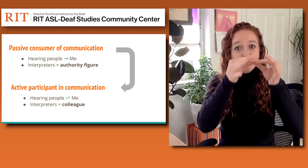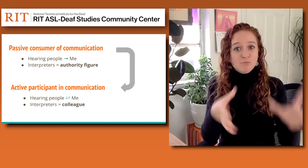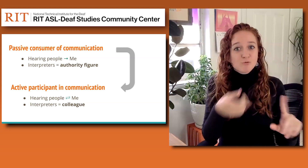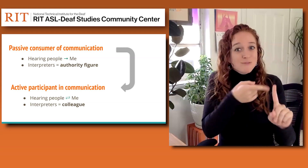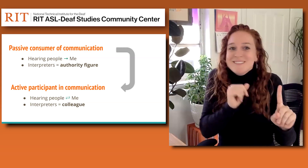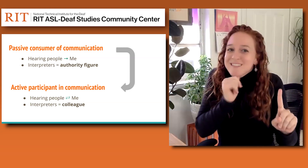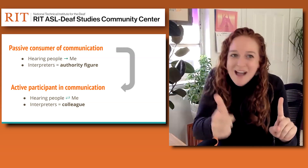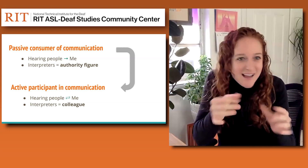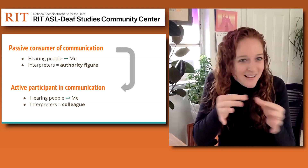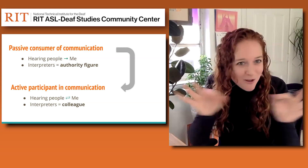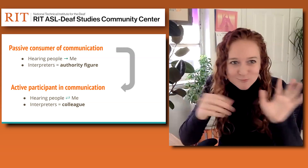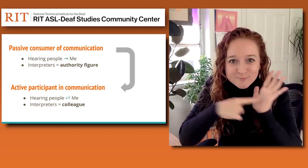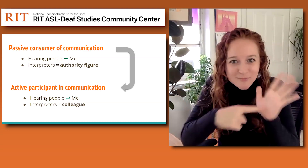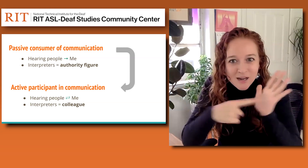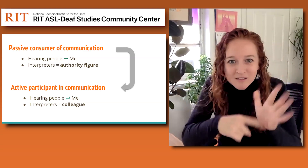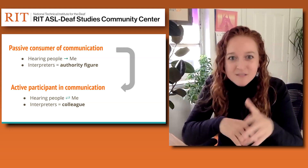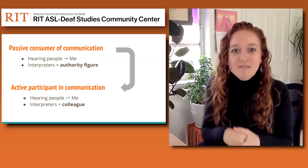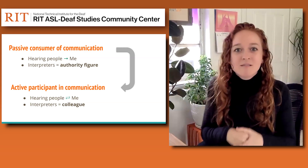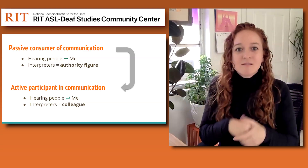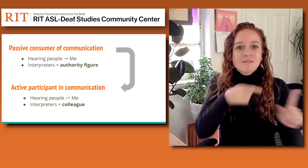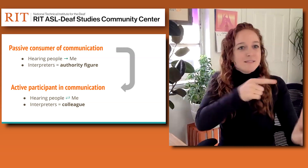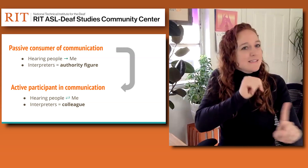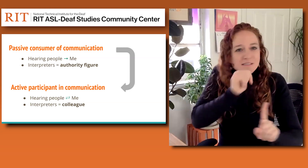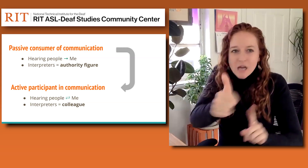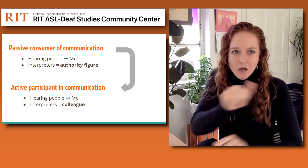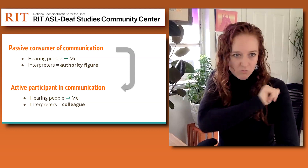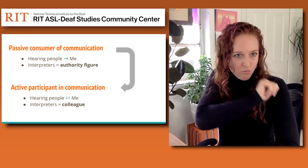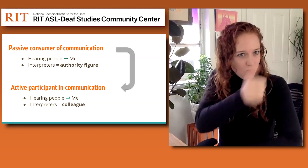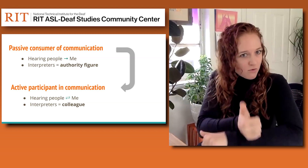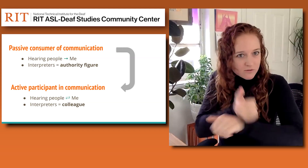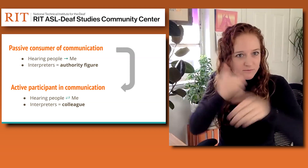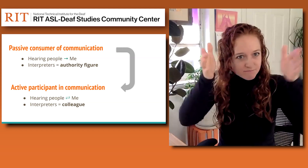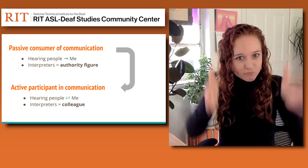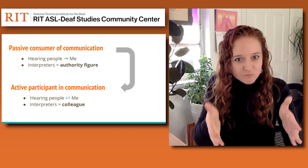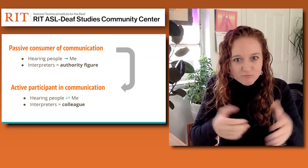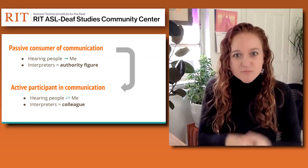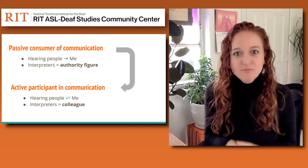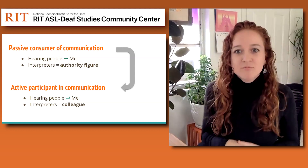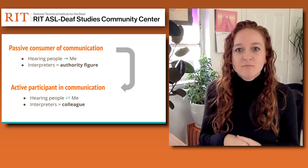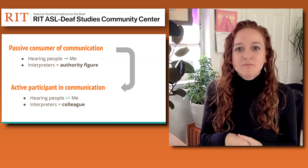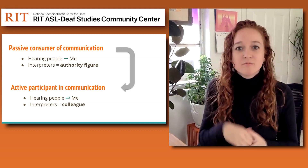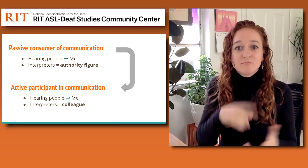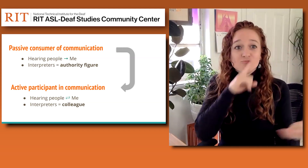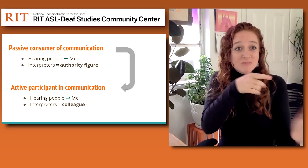as a graduate student, and I realized I framed those interpreters wrong. The interpreters weren't the language experts.